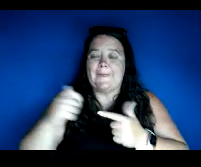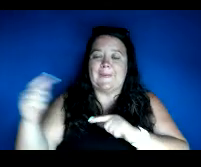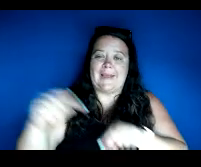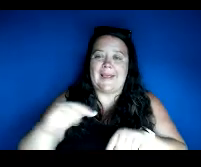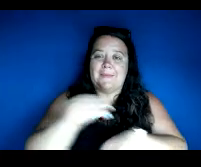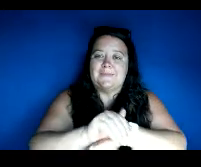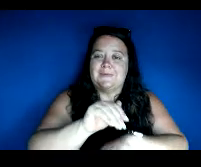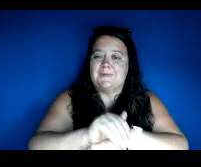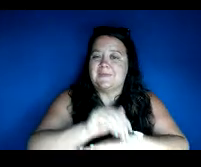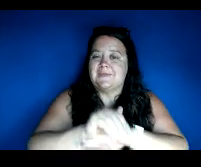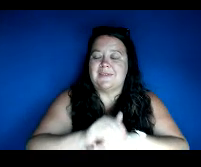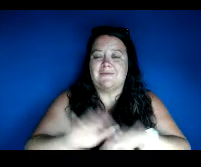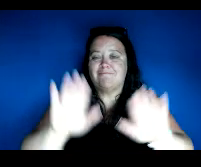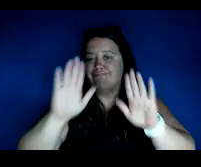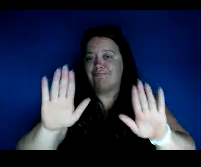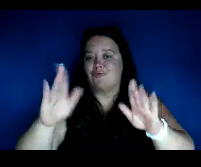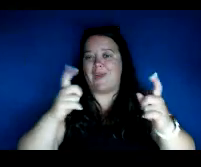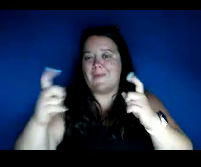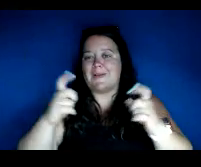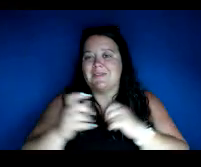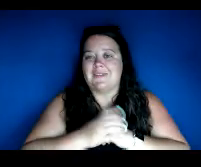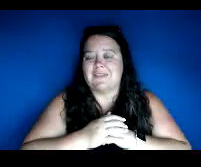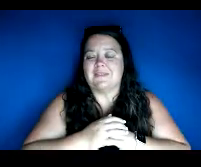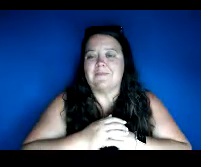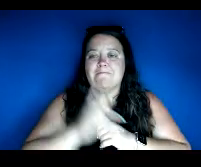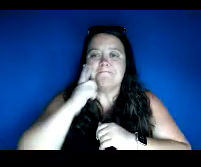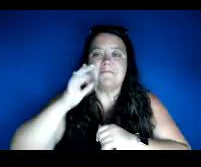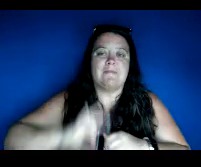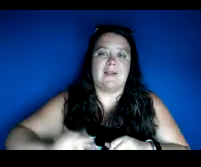And great questions that I think benefited everyone.